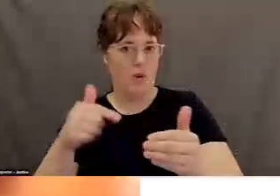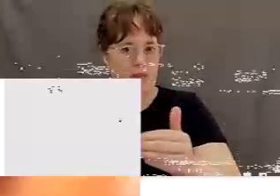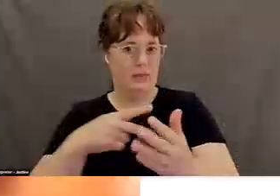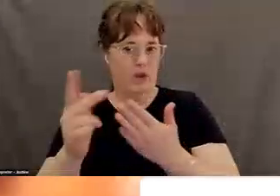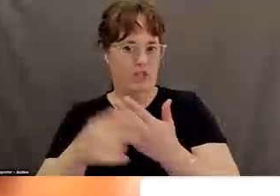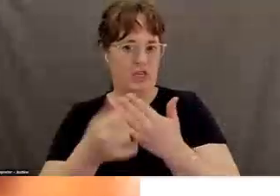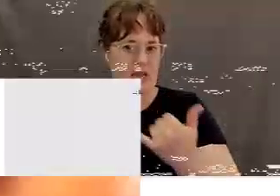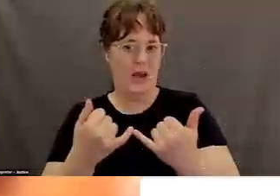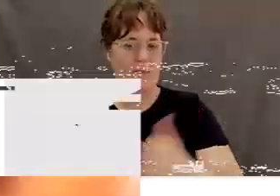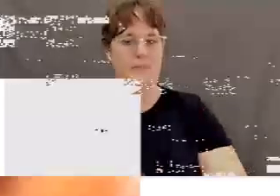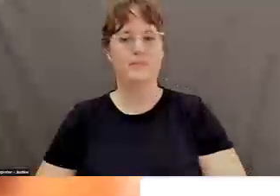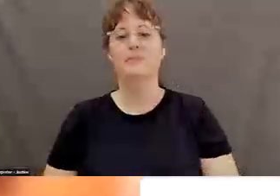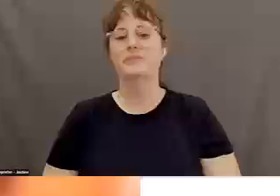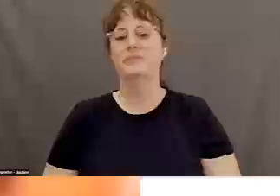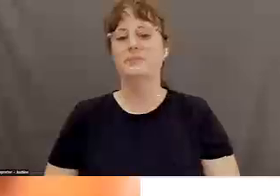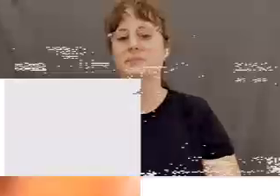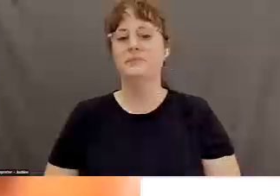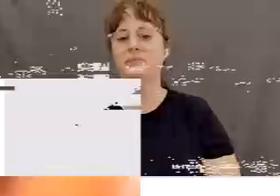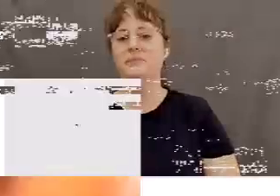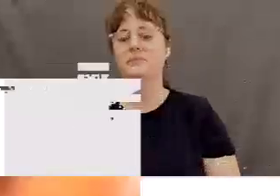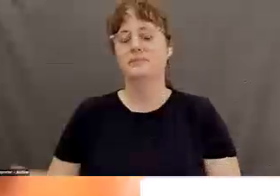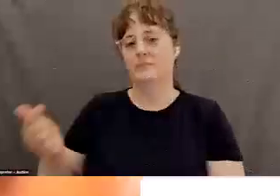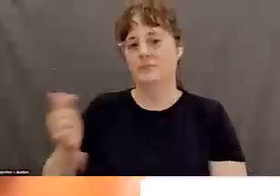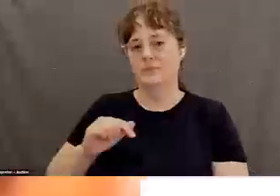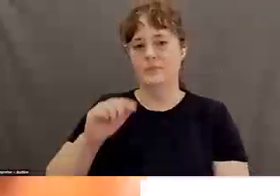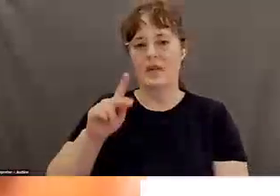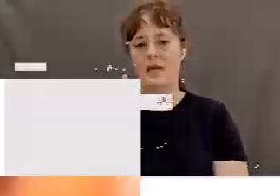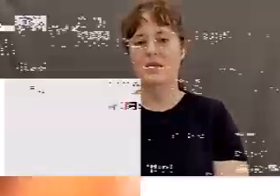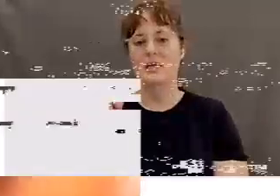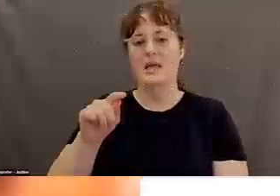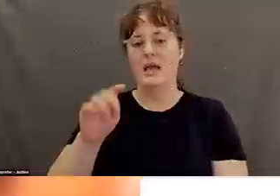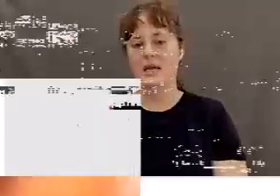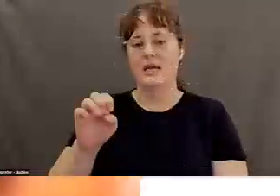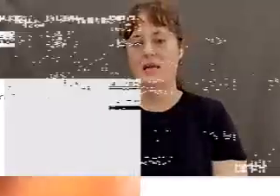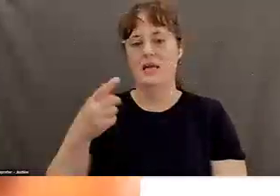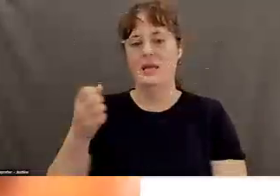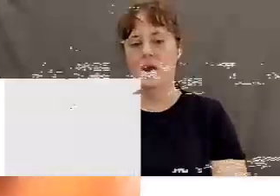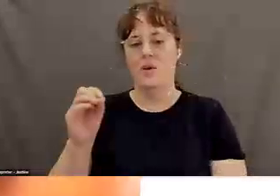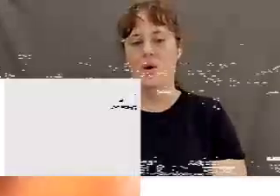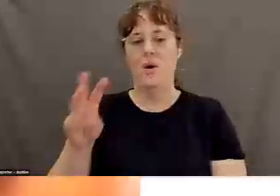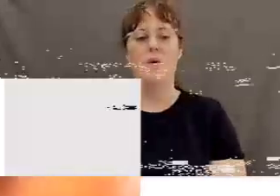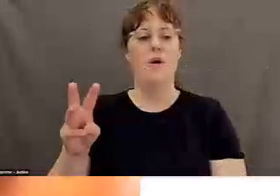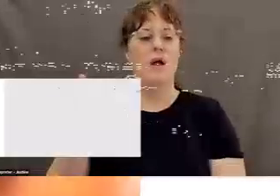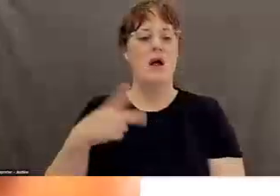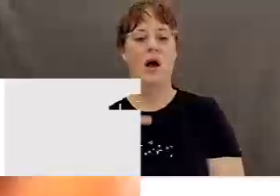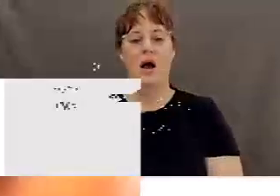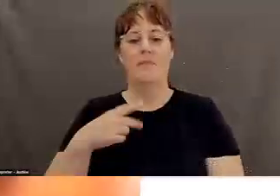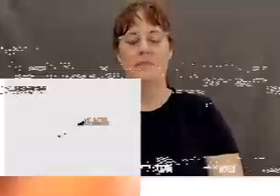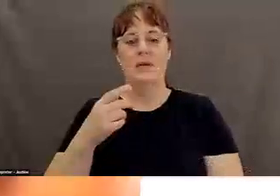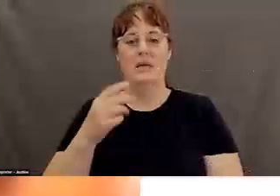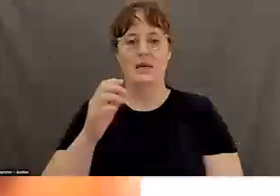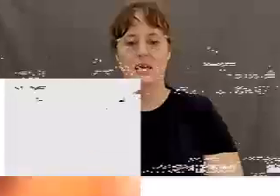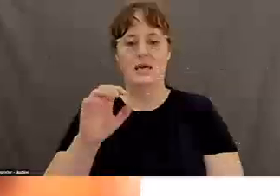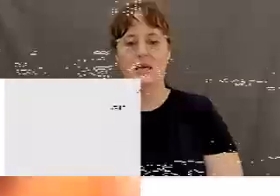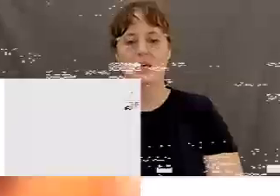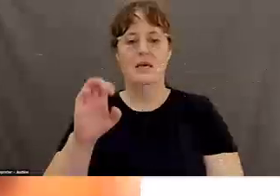Boardroom: Hello, good afternoon. My name is Katie Garrow, and I'm the Executive Secretary-Treasurer for MLK Labor AFL-CIO.